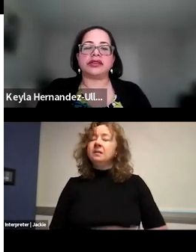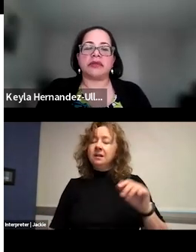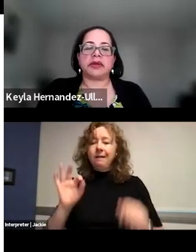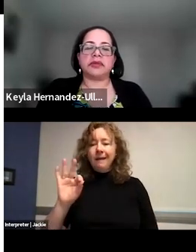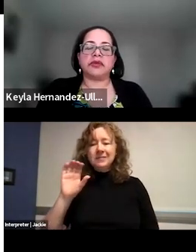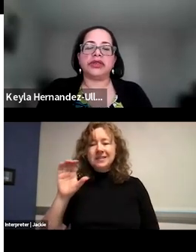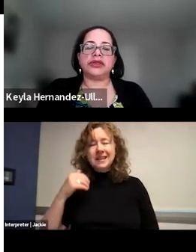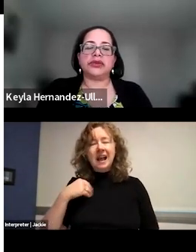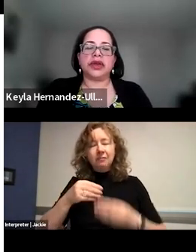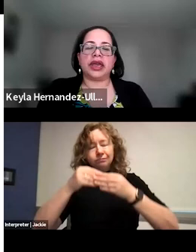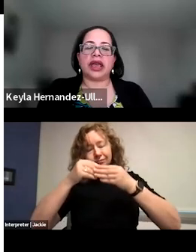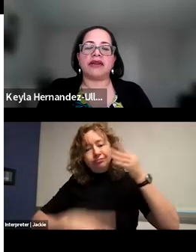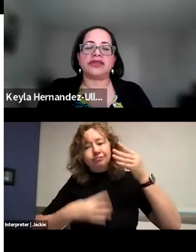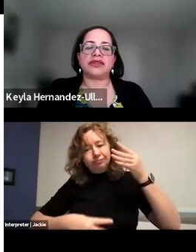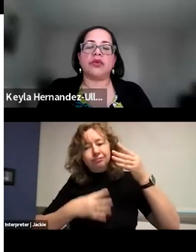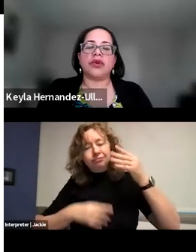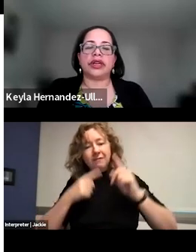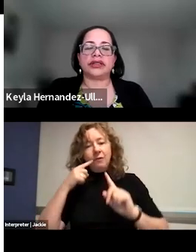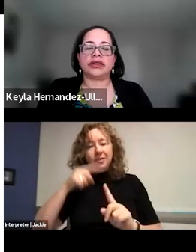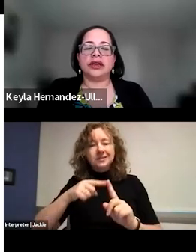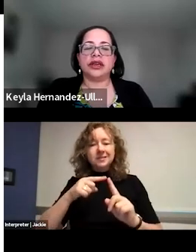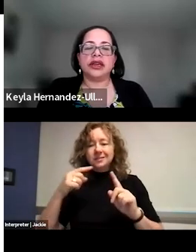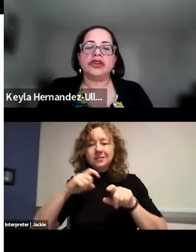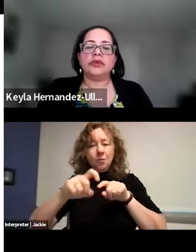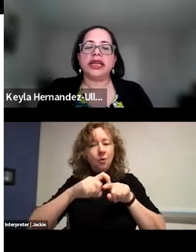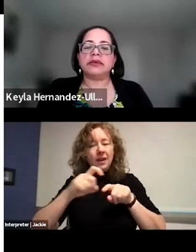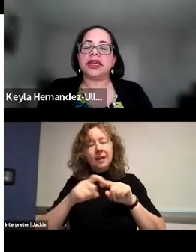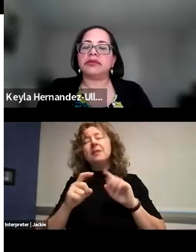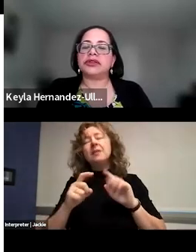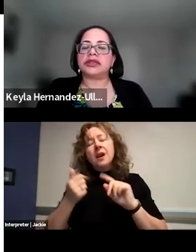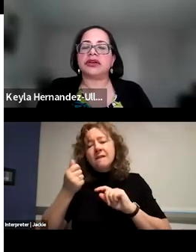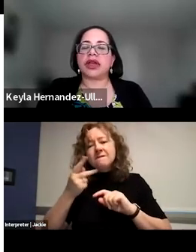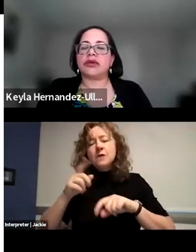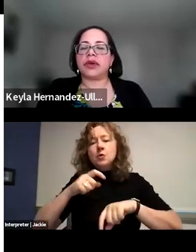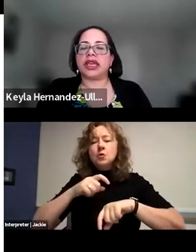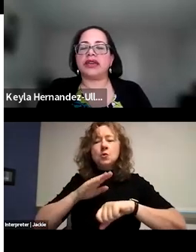Keyla Hernandez-Ulloa: We have a lot of information on this topic, but we do have some warnings.